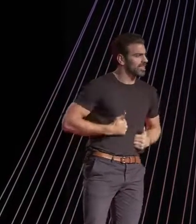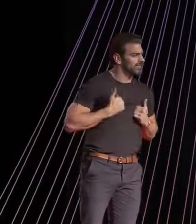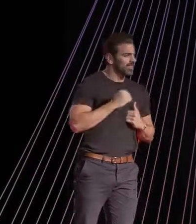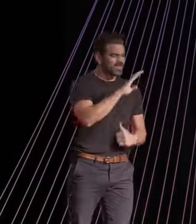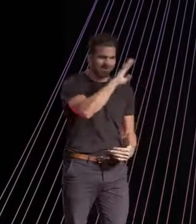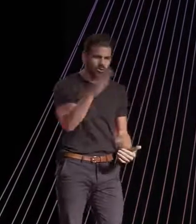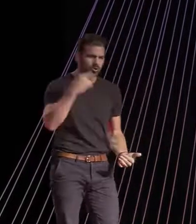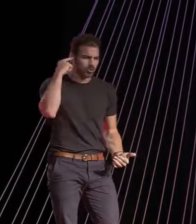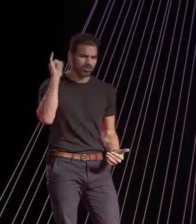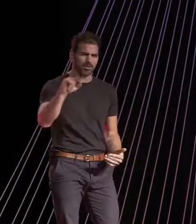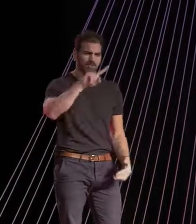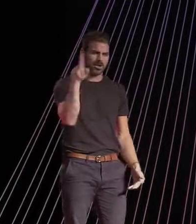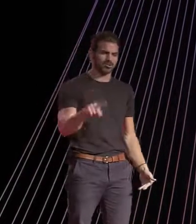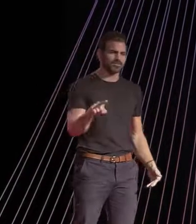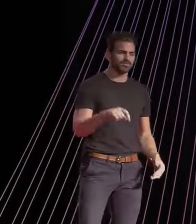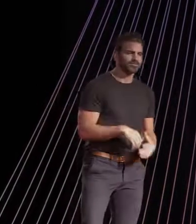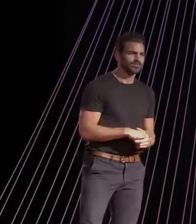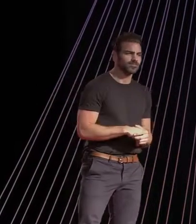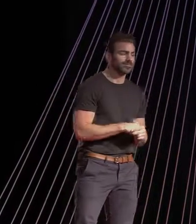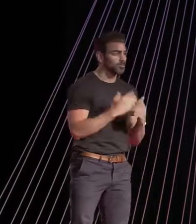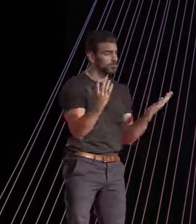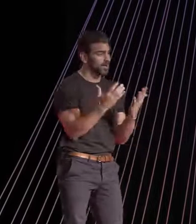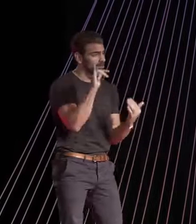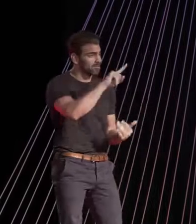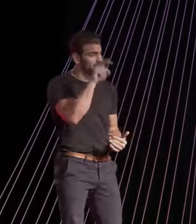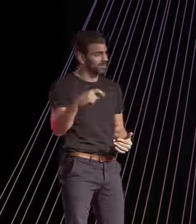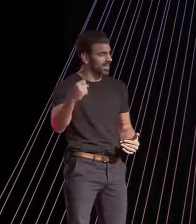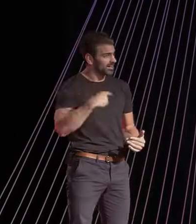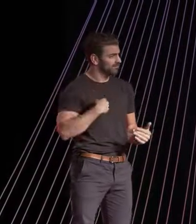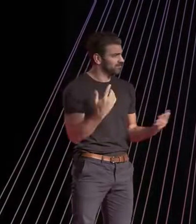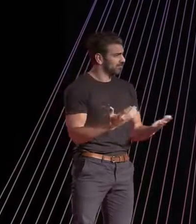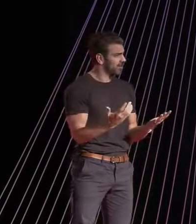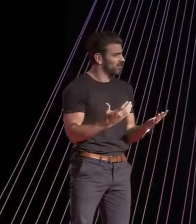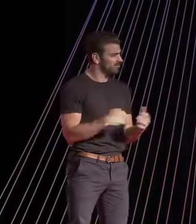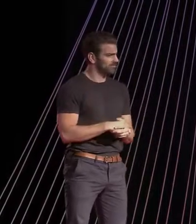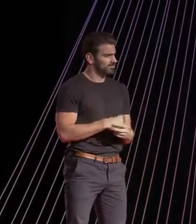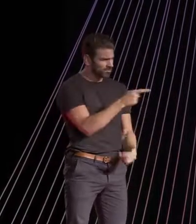to be honest in 24 years of my life nobody had ever asked me and his question was simple